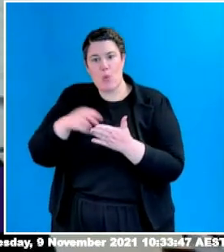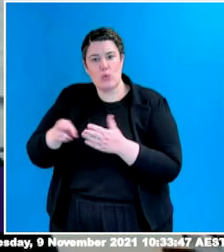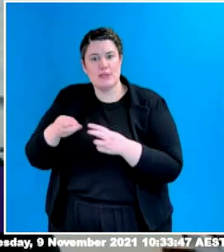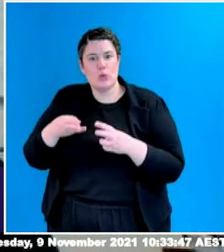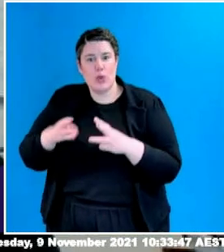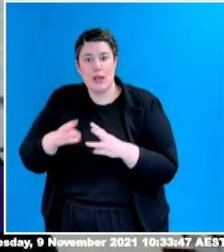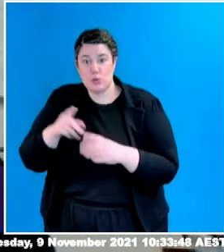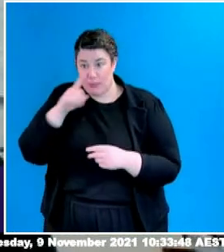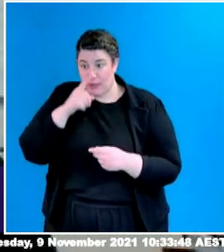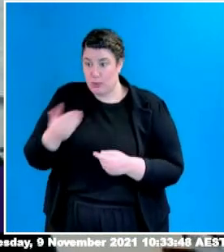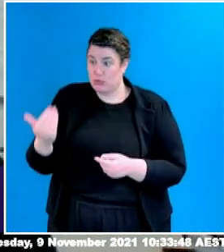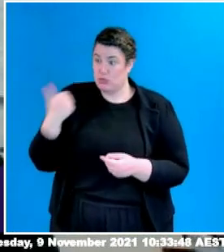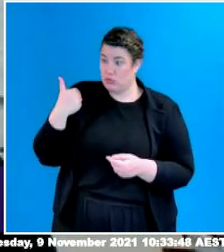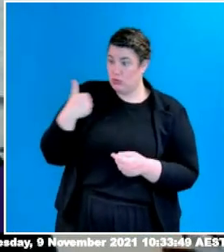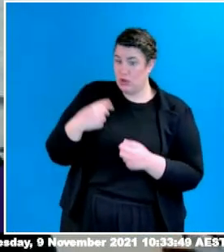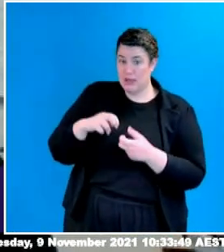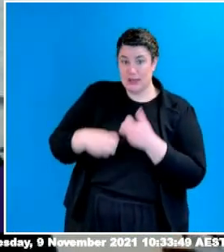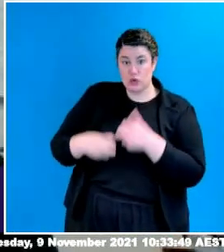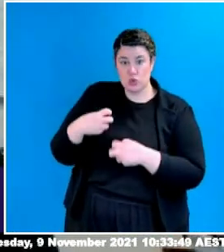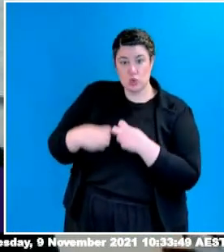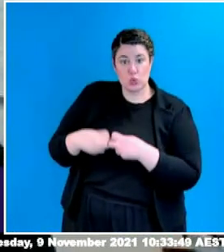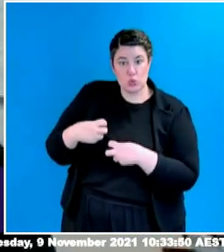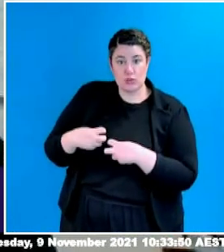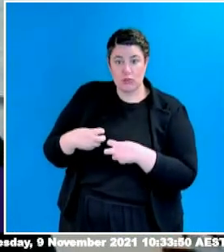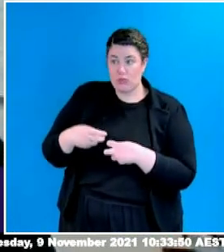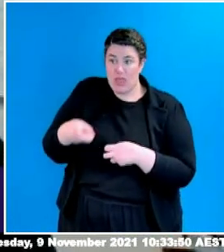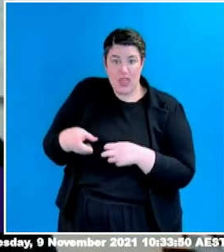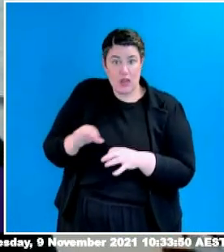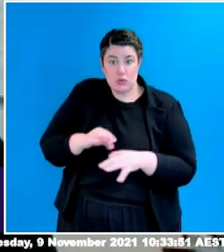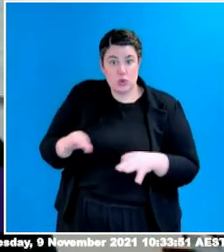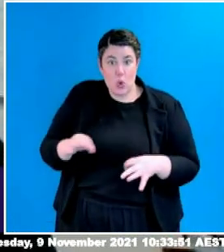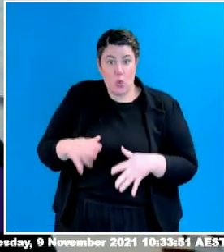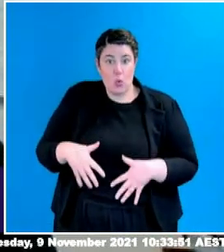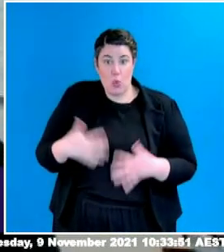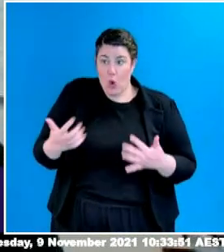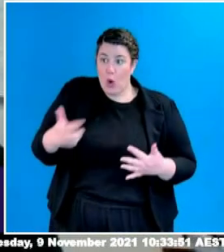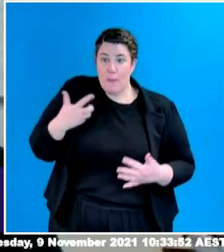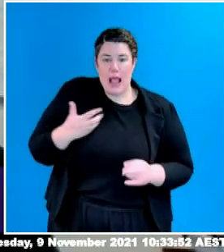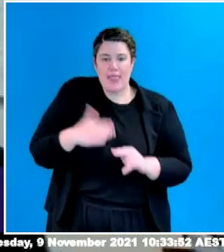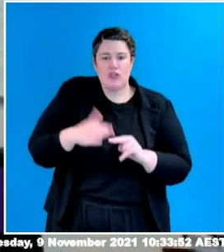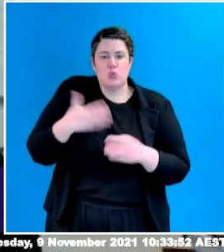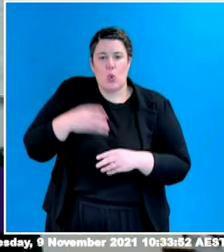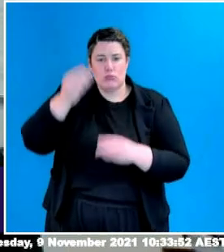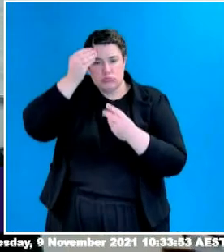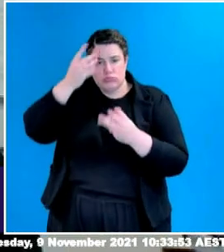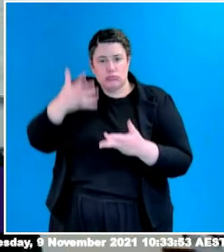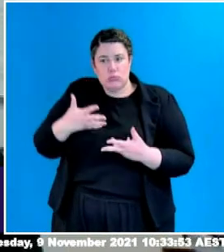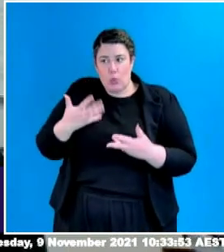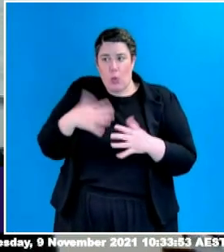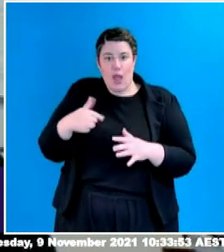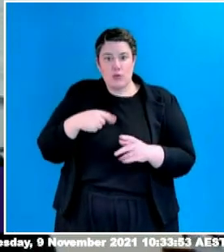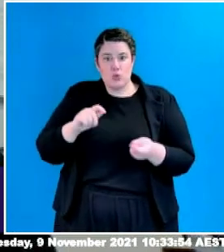people raising issues with us that they don't necessarily want to bring a complaint about but they do want us to do something about it.